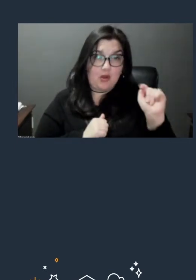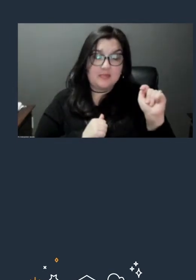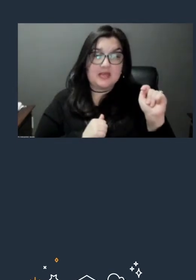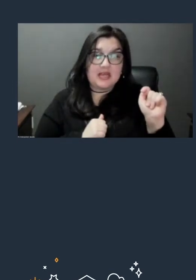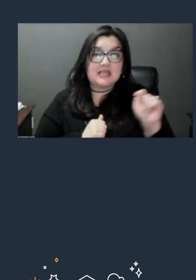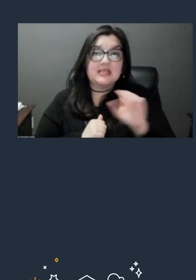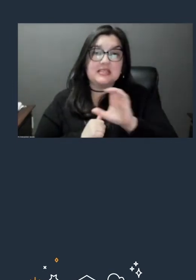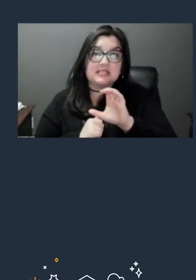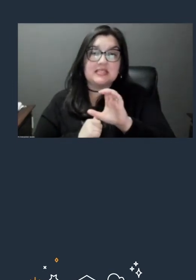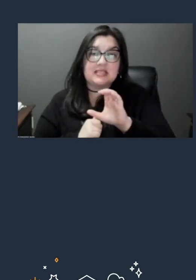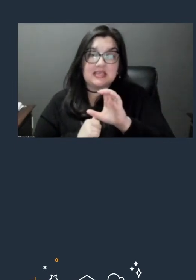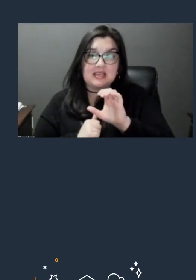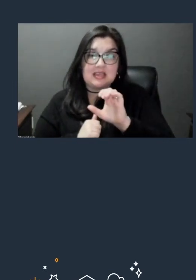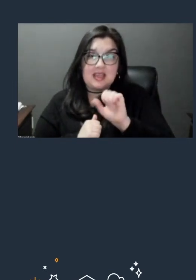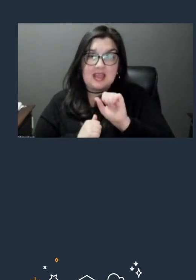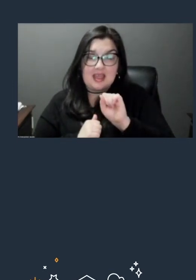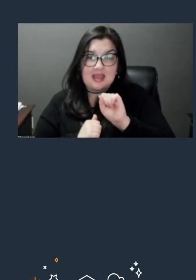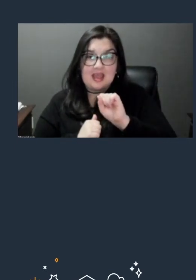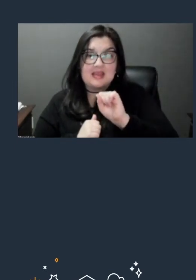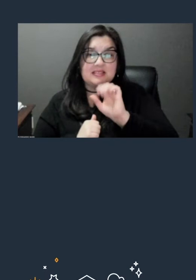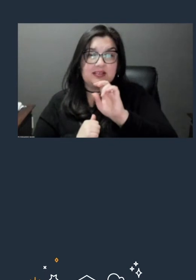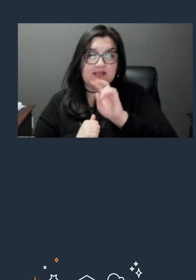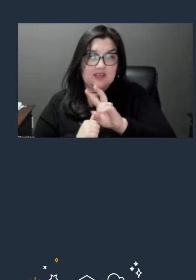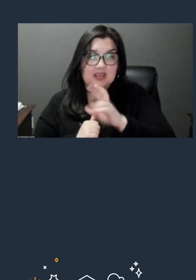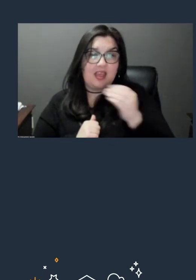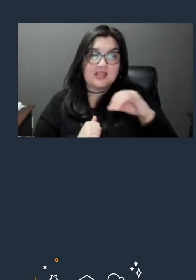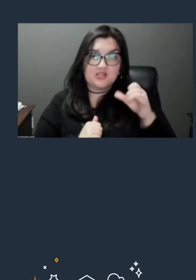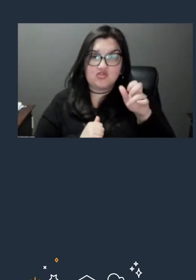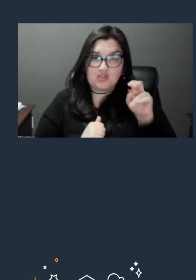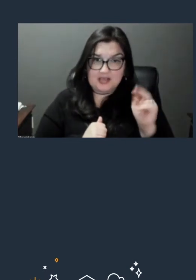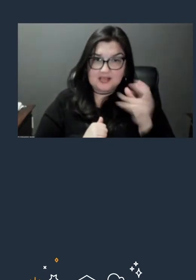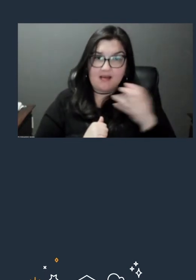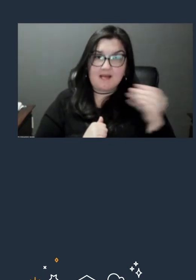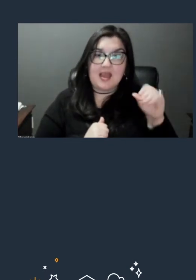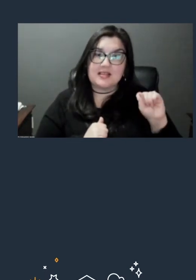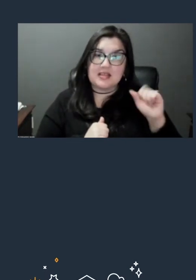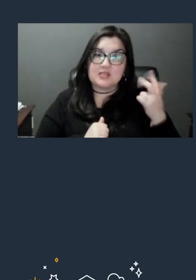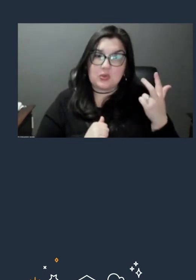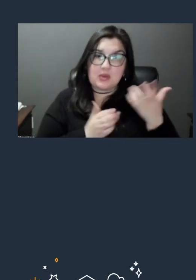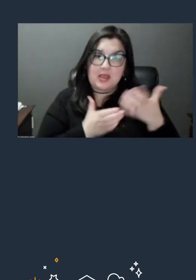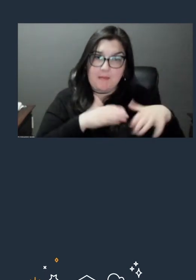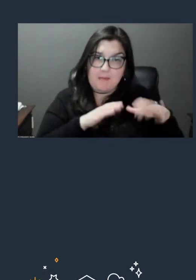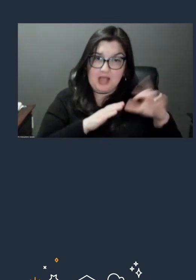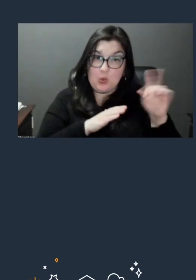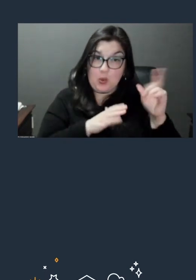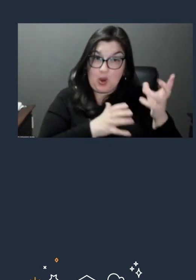as well as specify the S3 bucket where I want to receive my reports. Once you create a report plan,